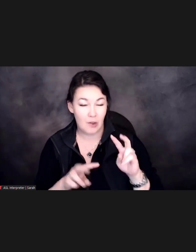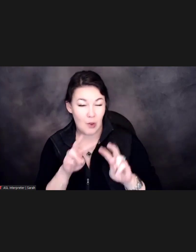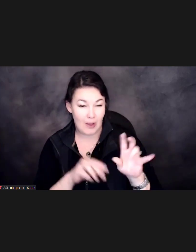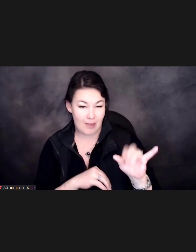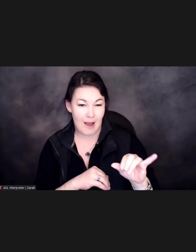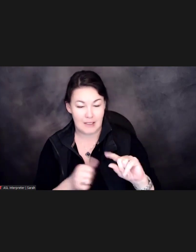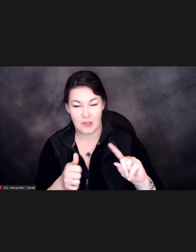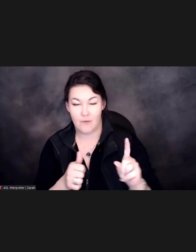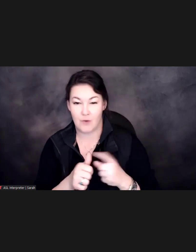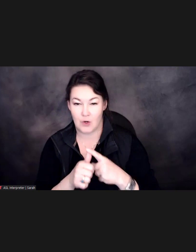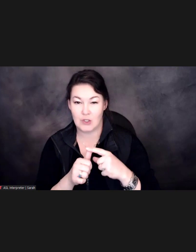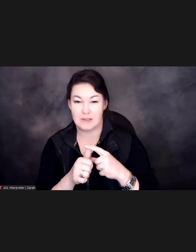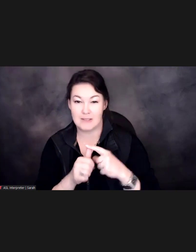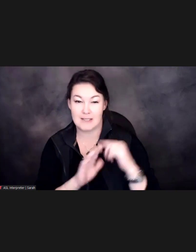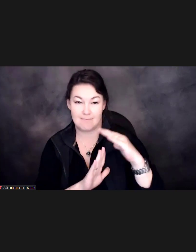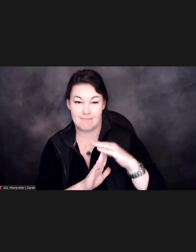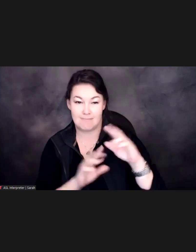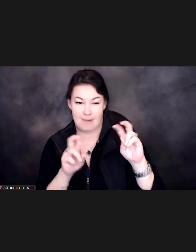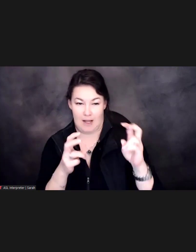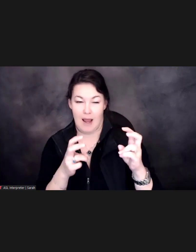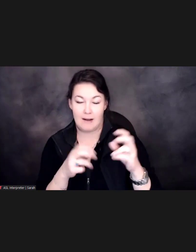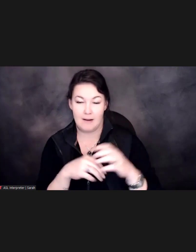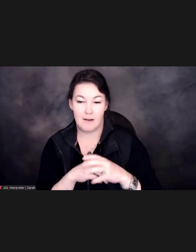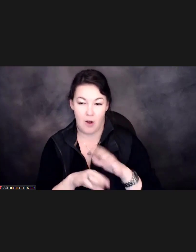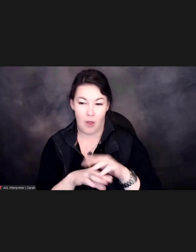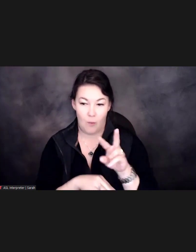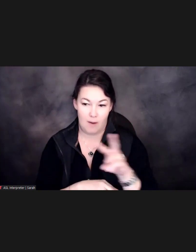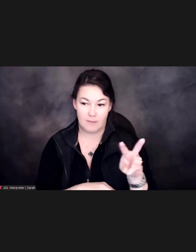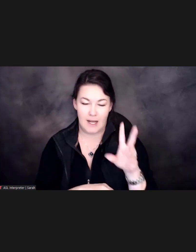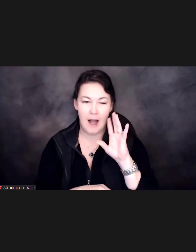our website, and I'll come back and show you that in a little bit